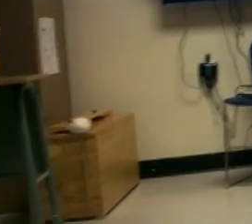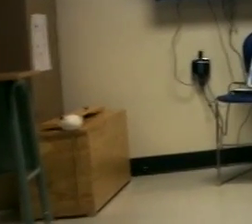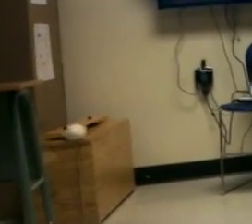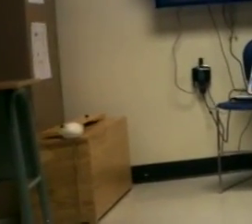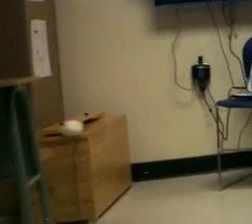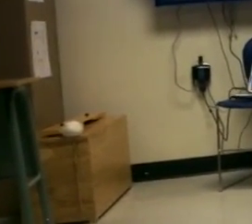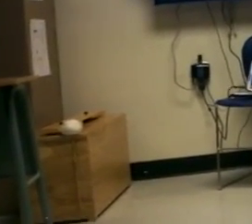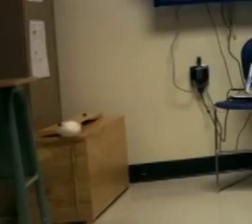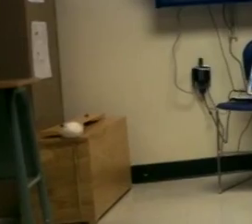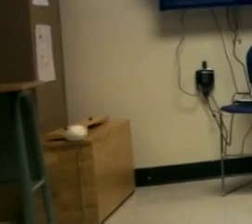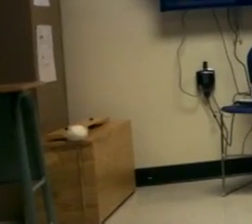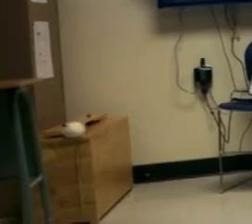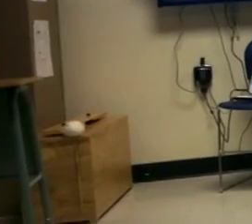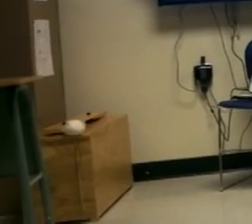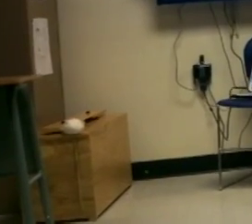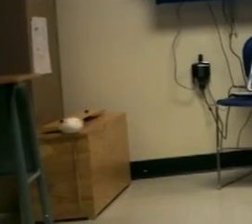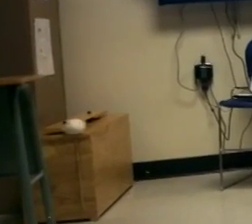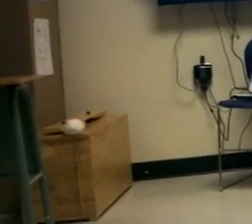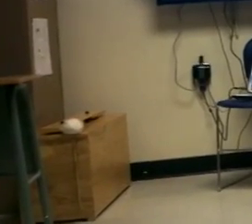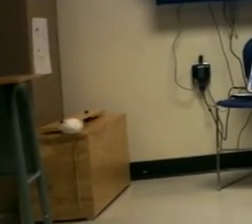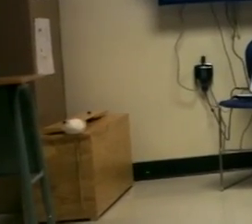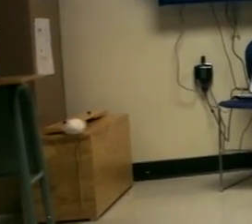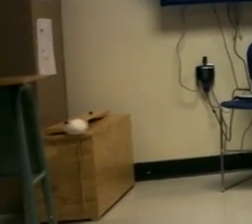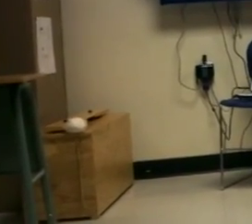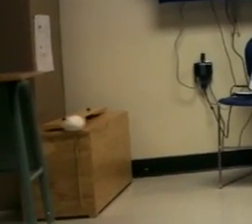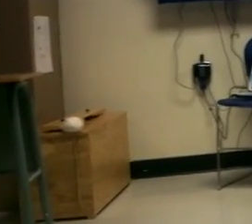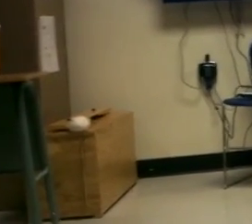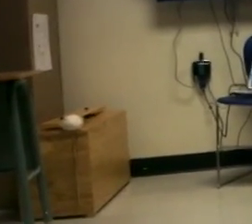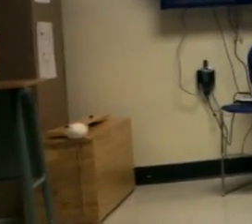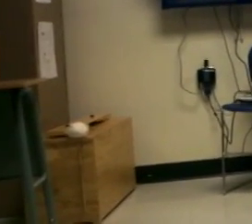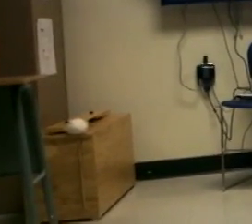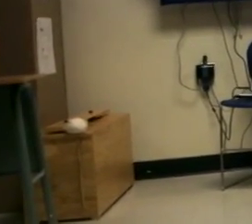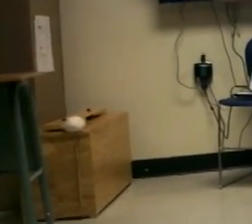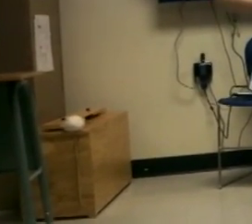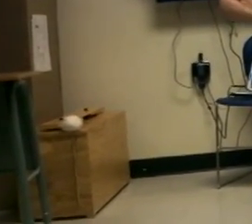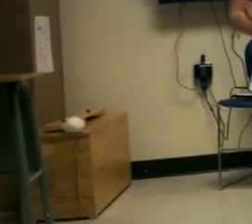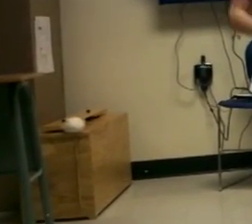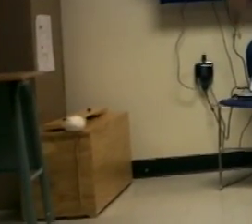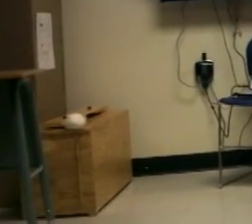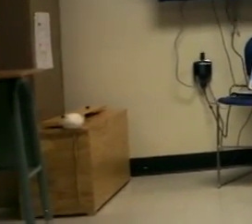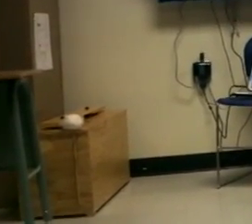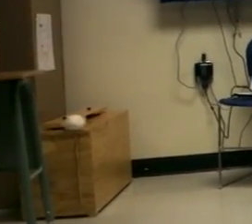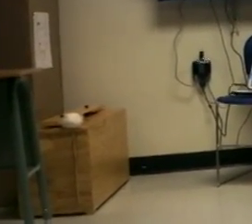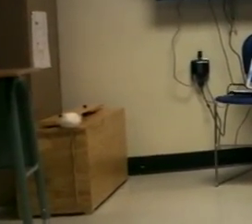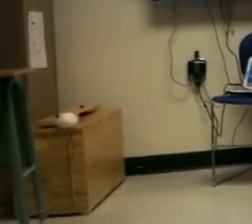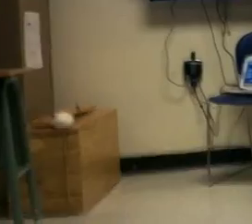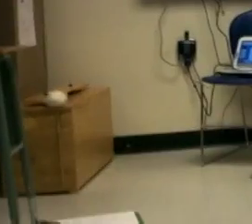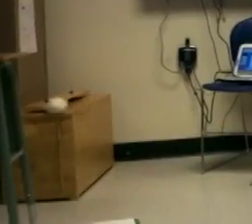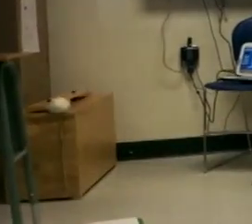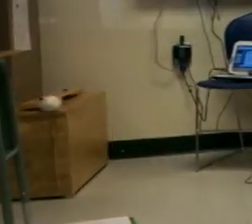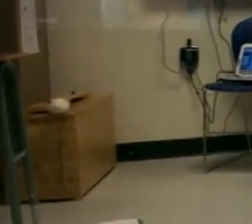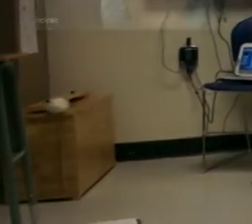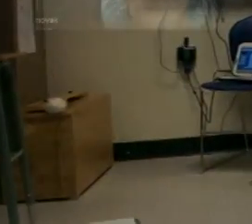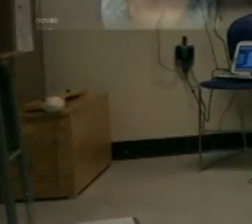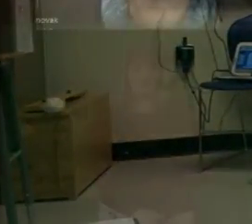What so proudly we hailed at the twilight's last gleaming?